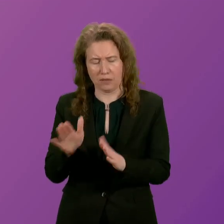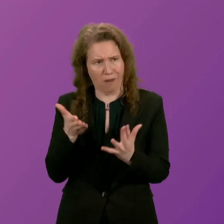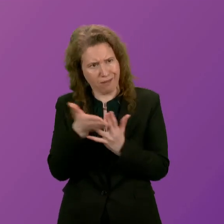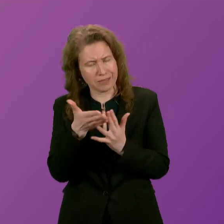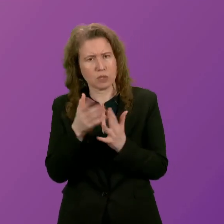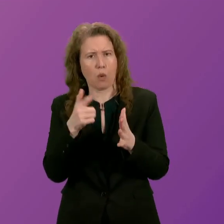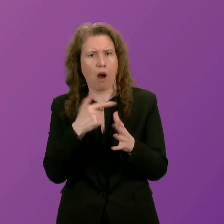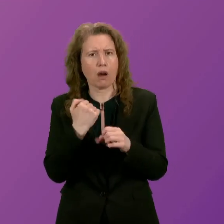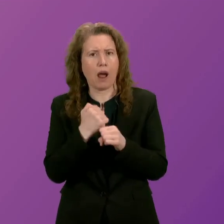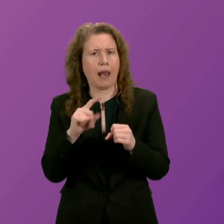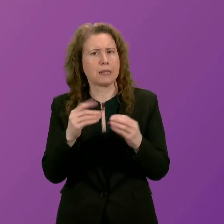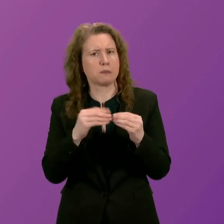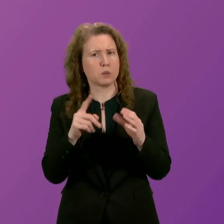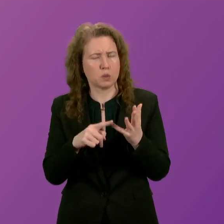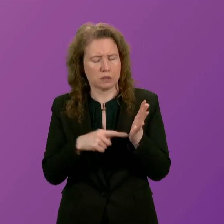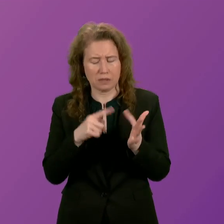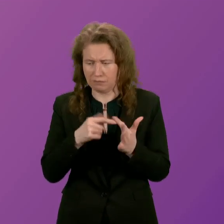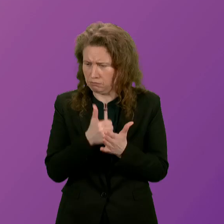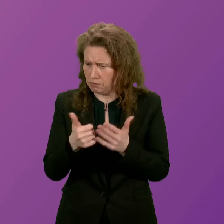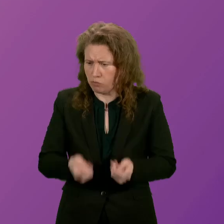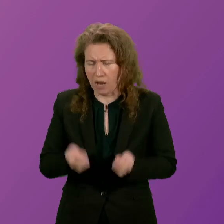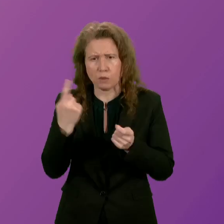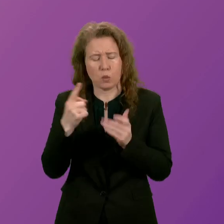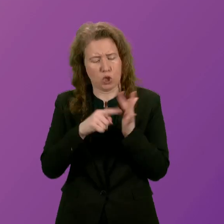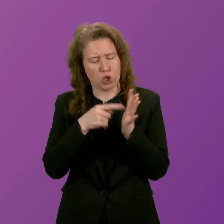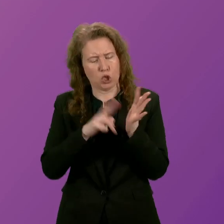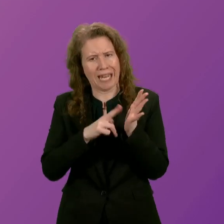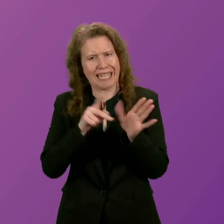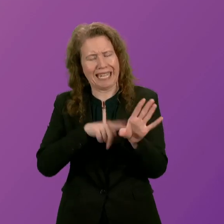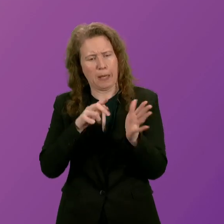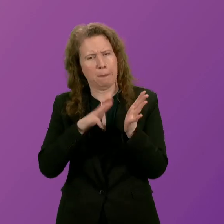Bute. That point is regularly made to me by Jenni Minto, the local member for Argyll.